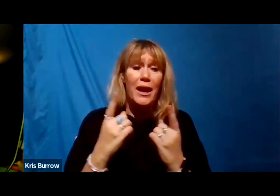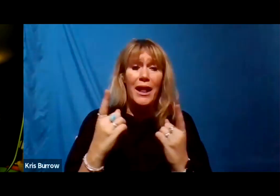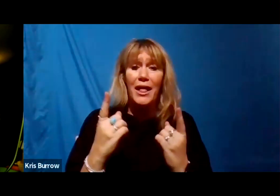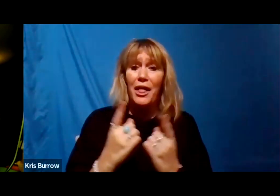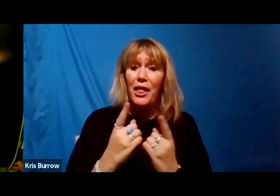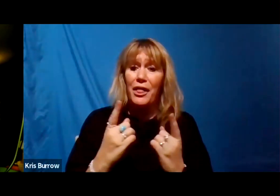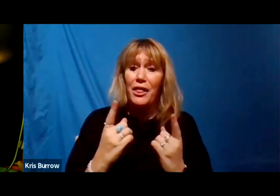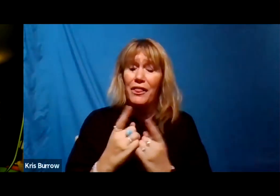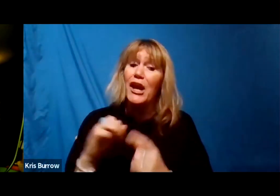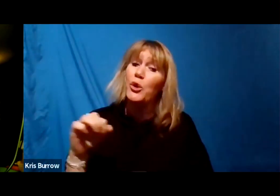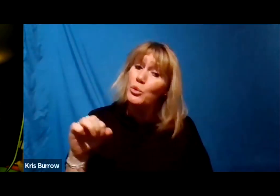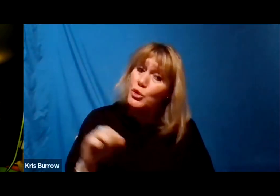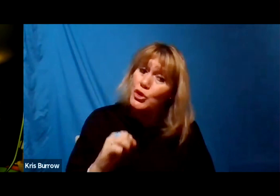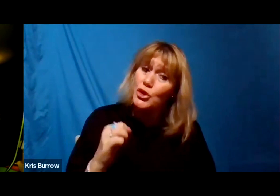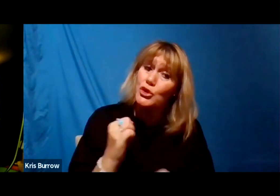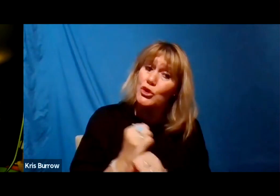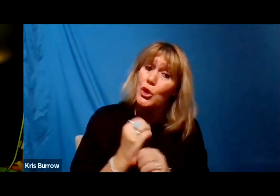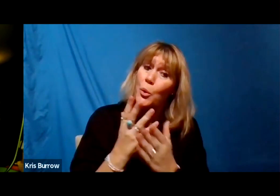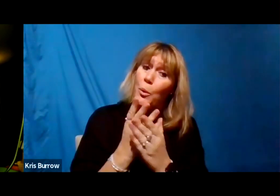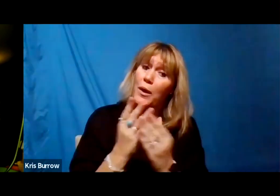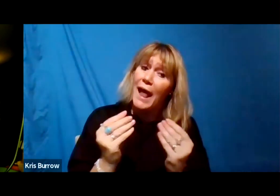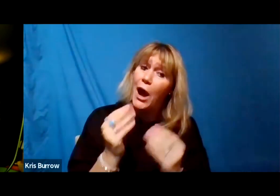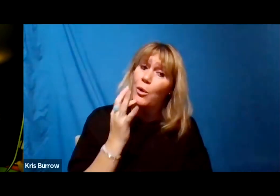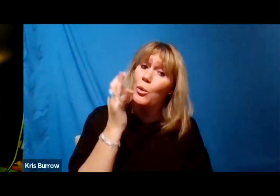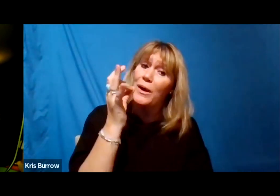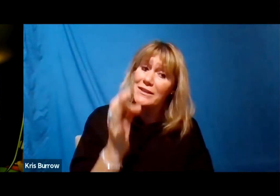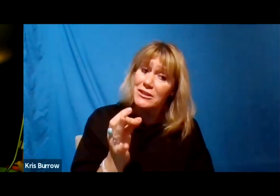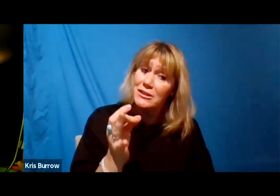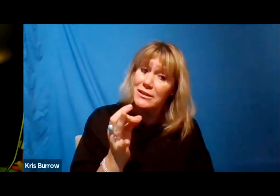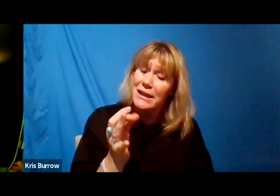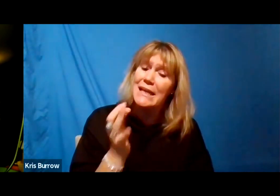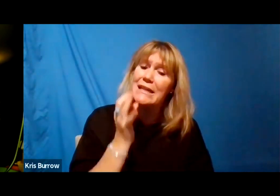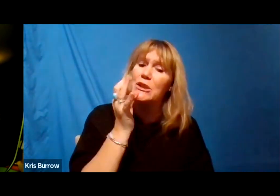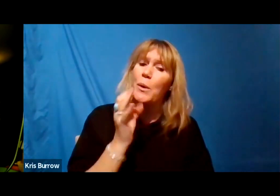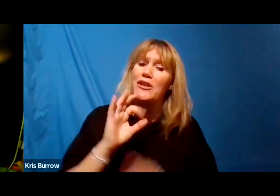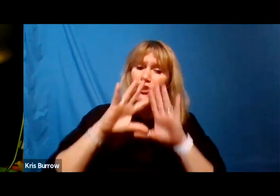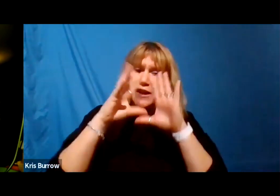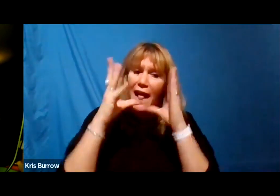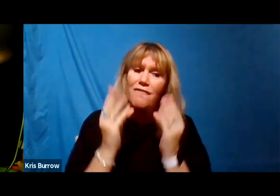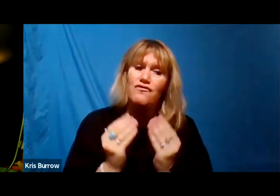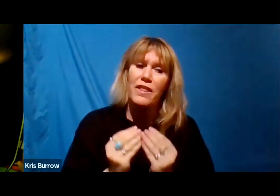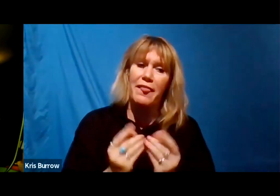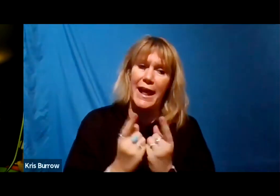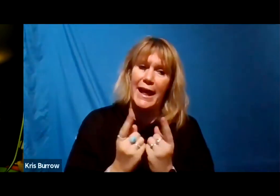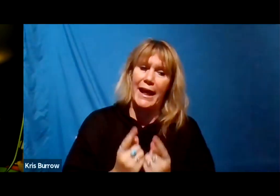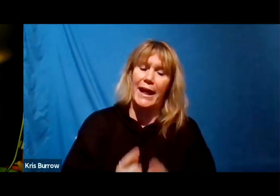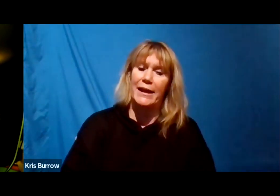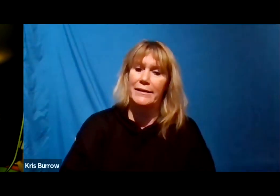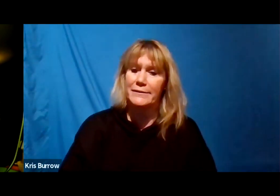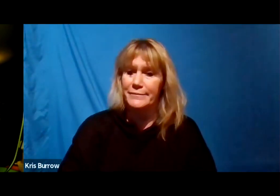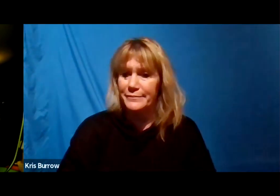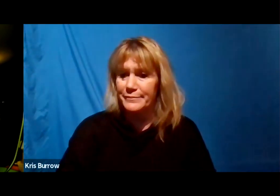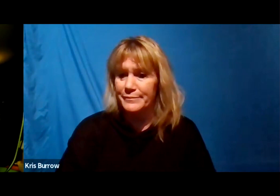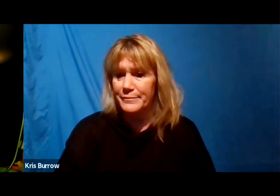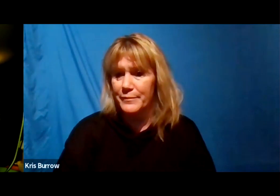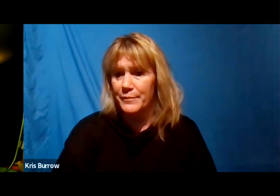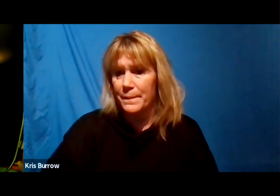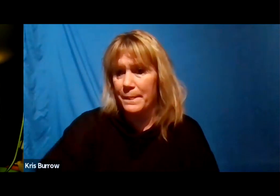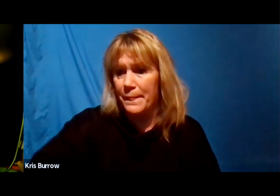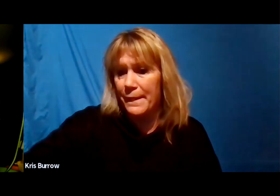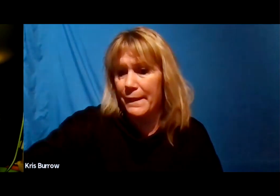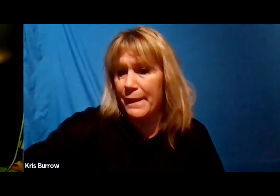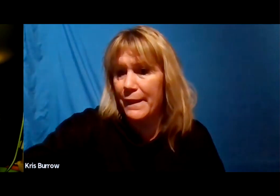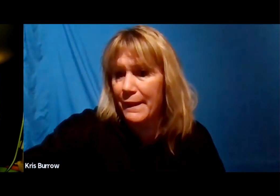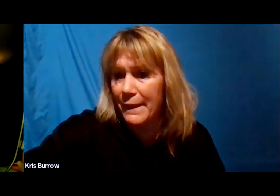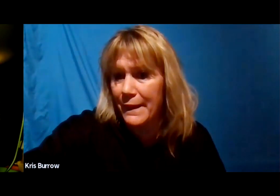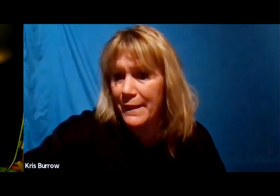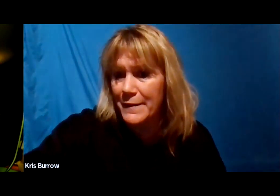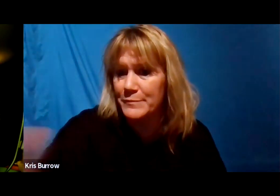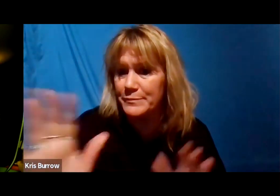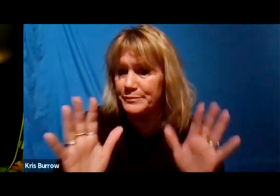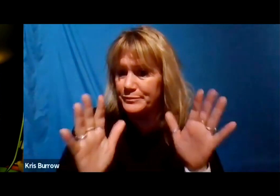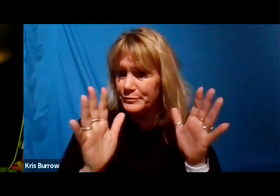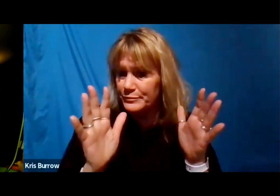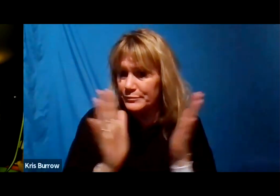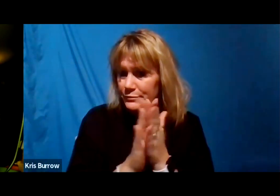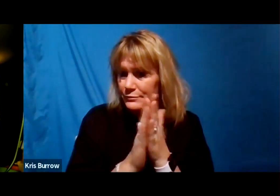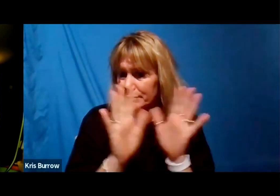Child of claw, child of fur.